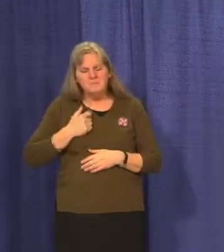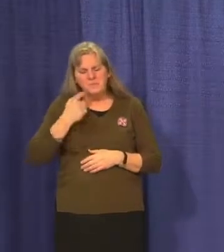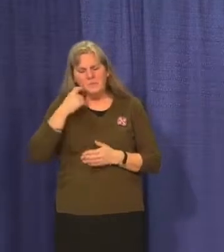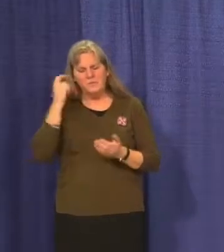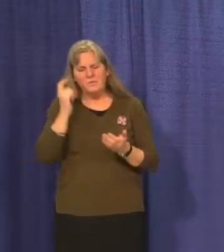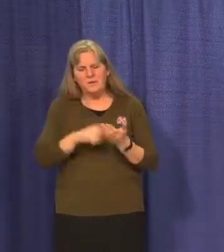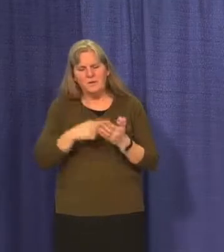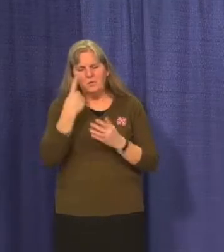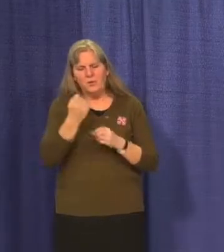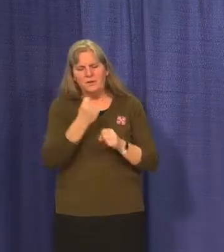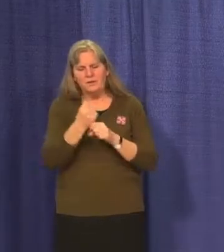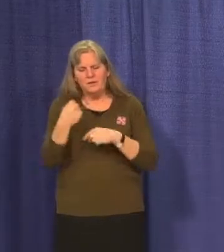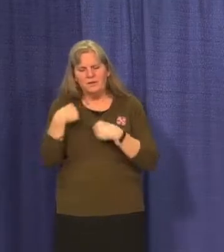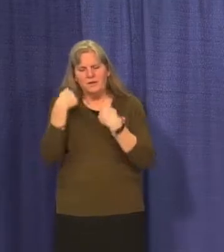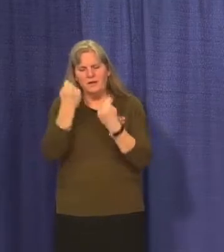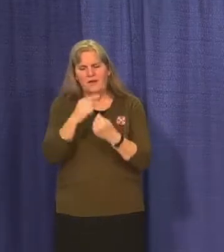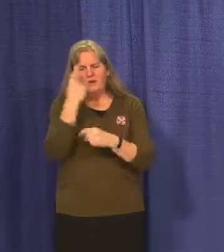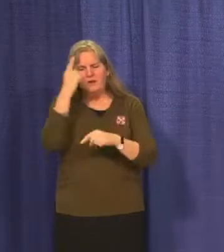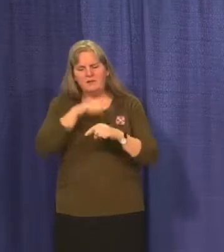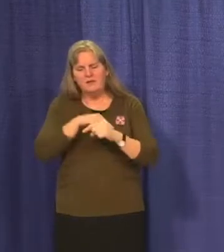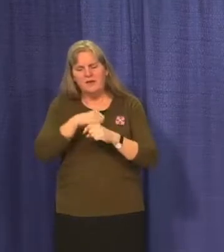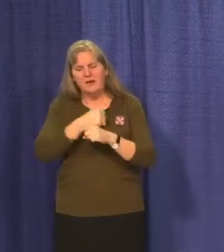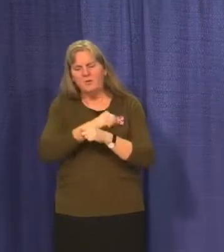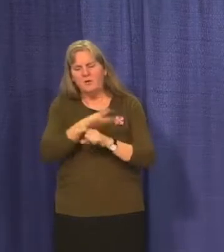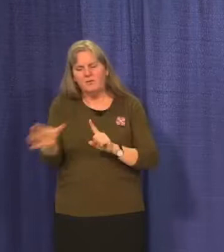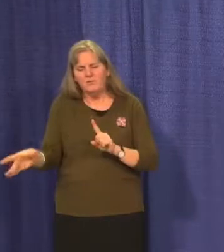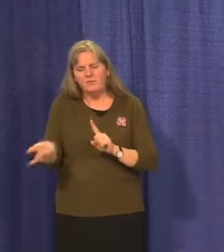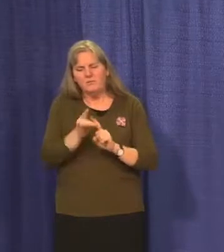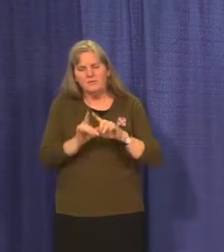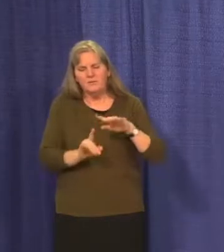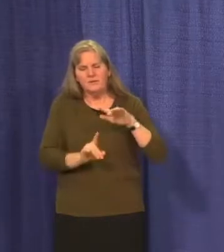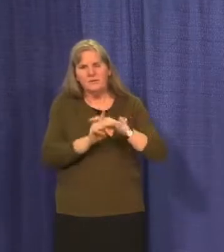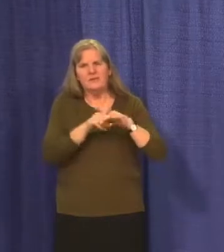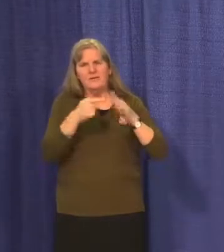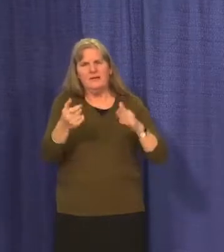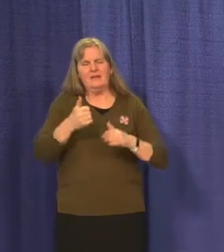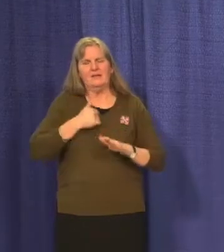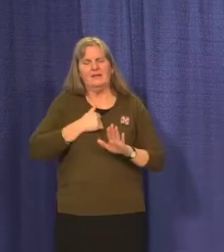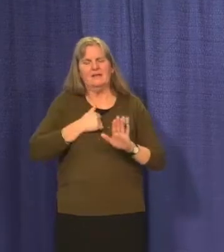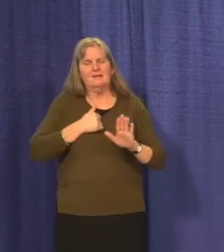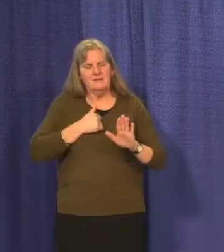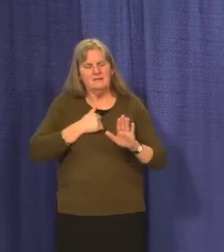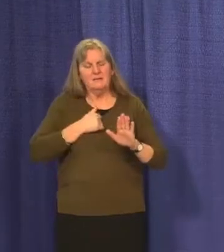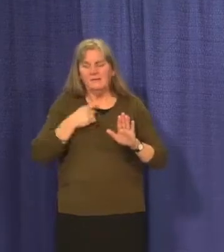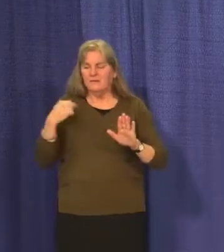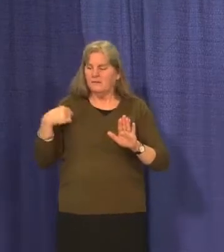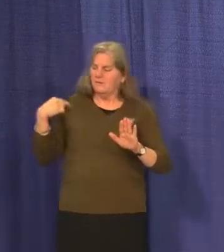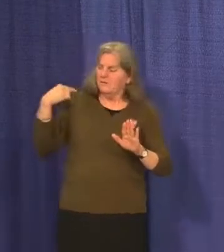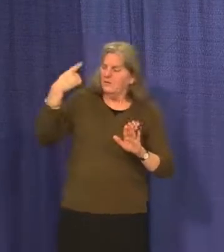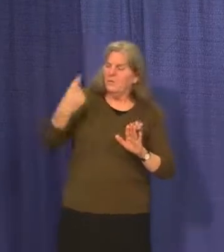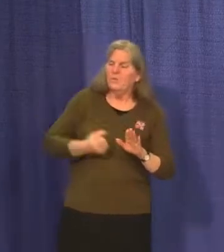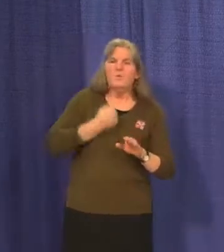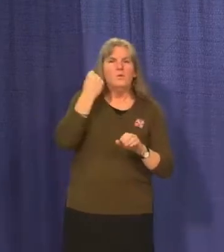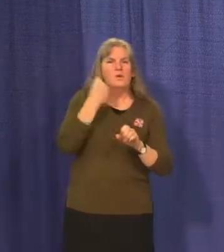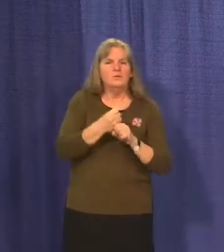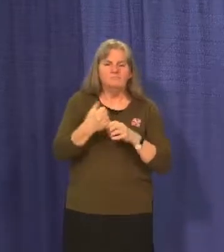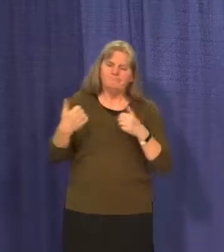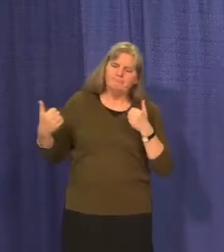noted the first anniversary of having a confirmed case and in this country and thus began Canada's challenging journey